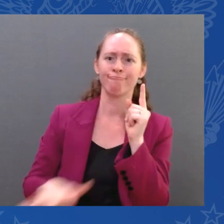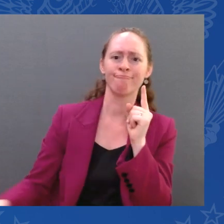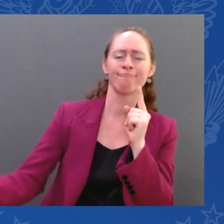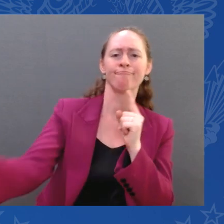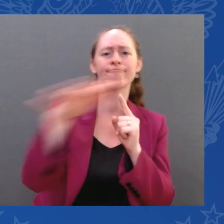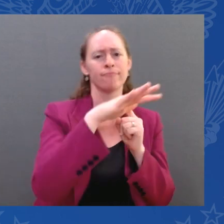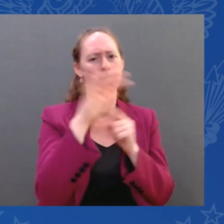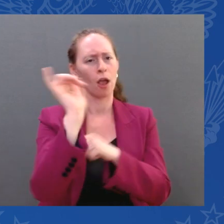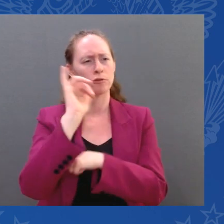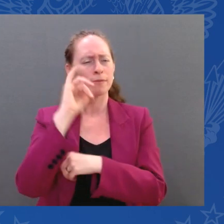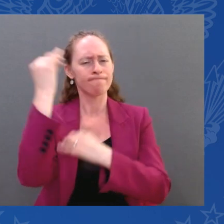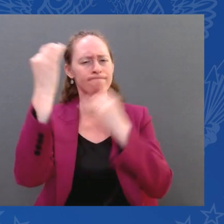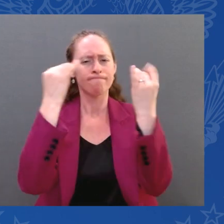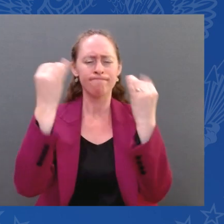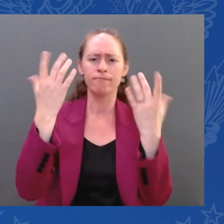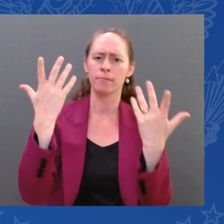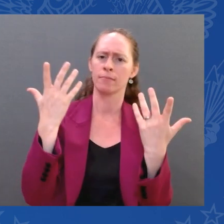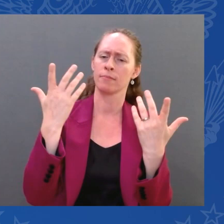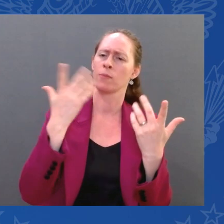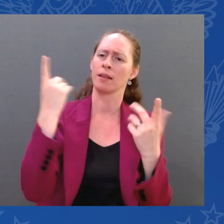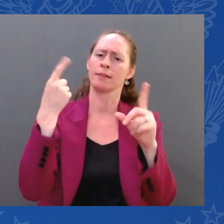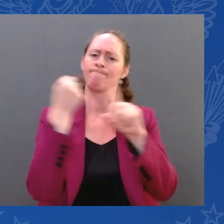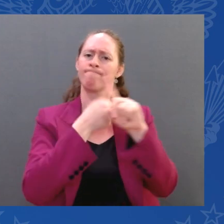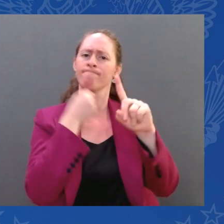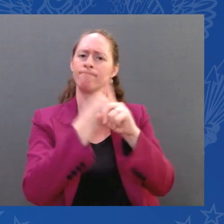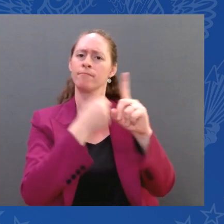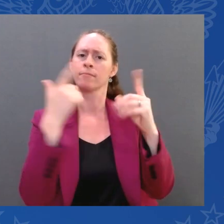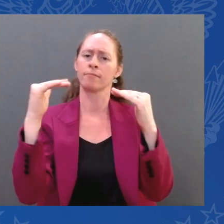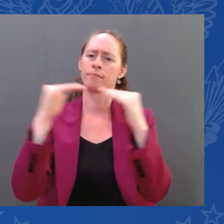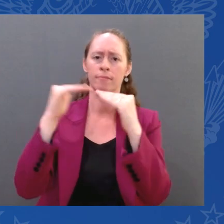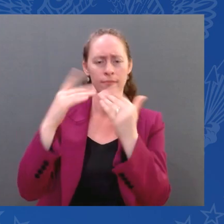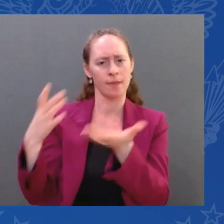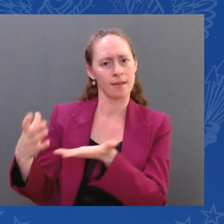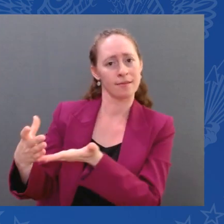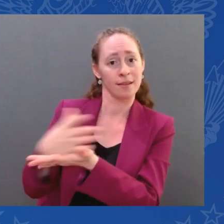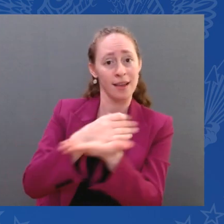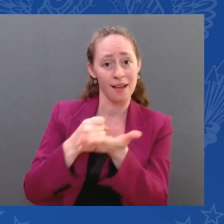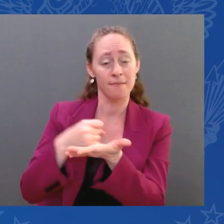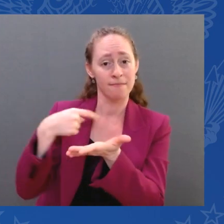millions of people who believe in themselves and the possibilities of our nation.